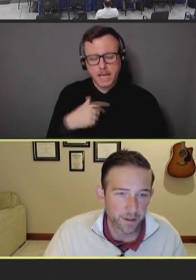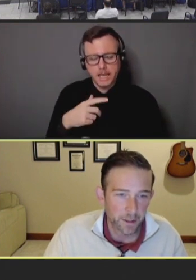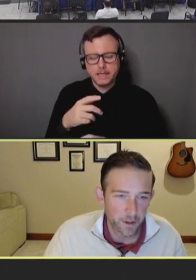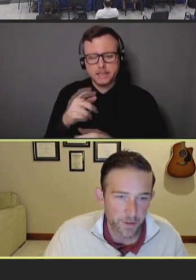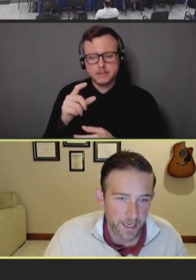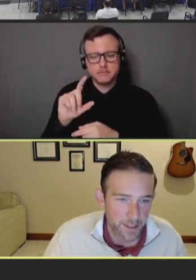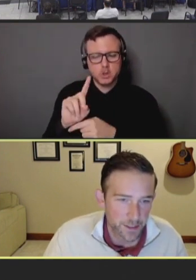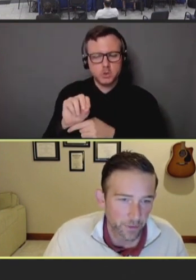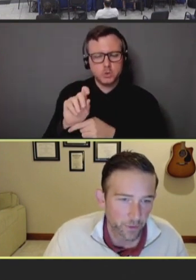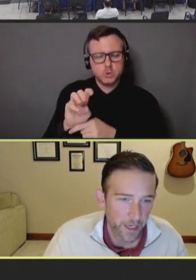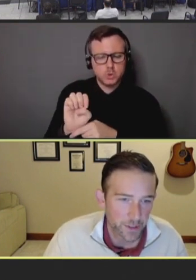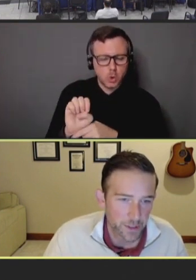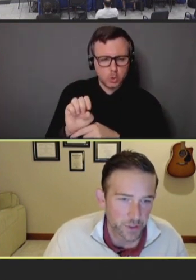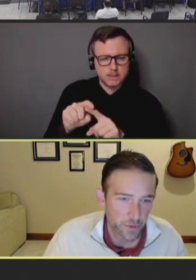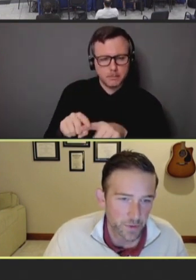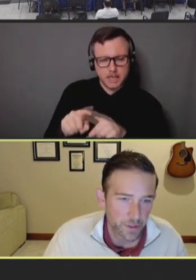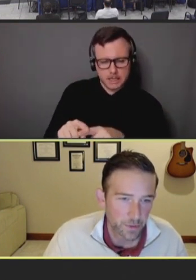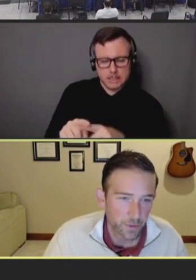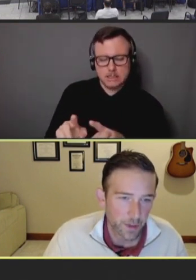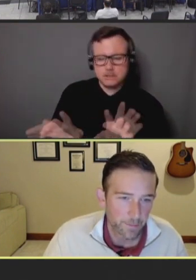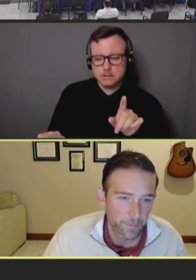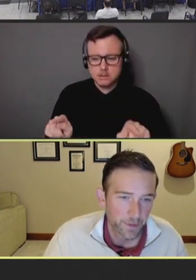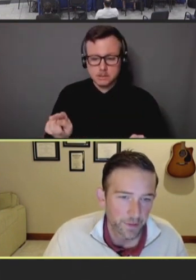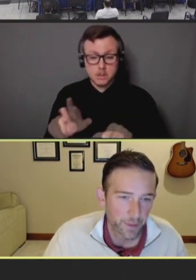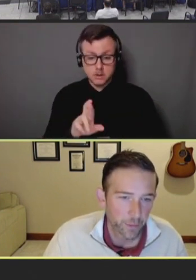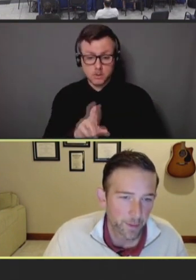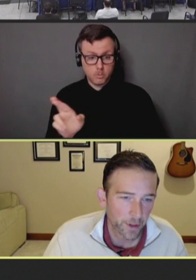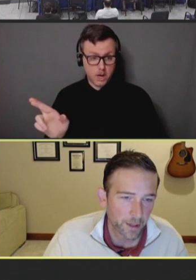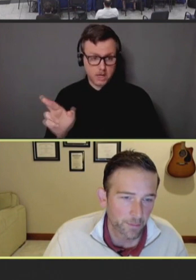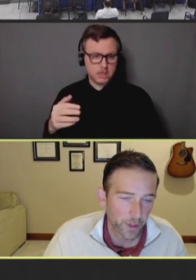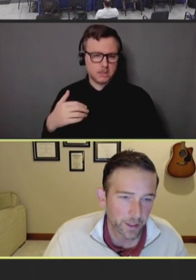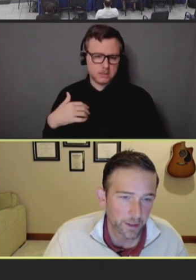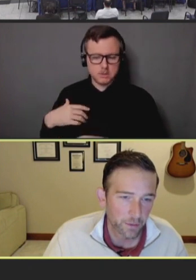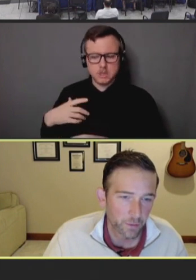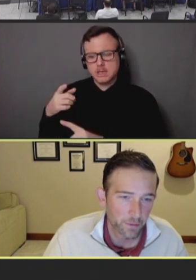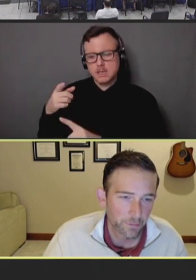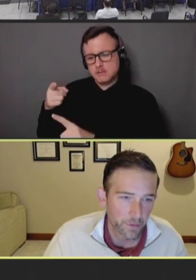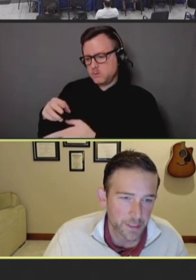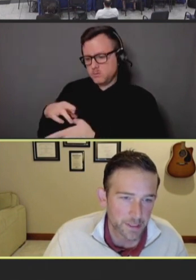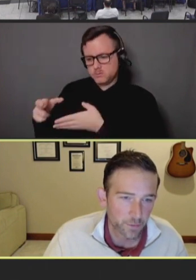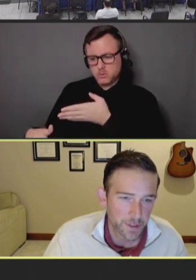And all the text on the right just shows you that the primary endpoint here for this was